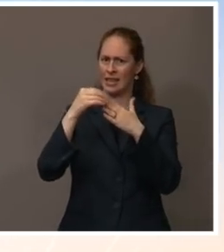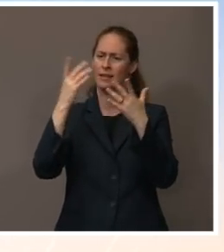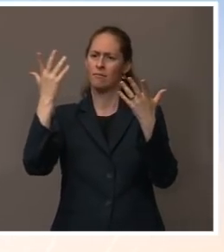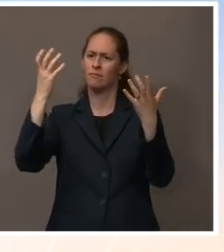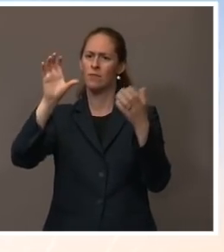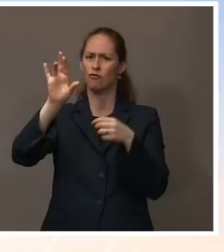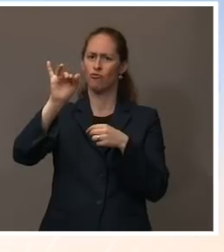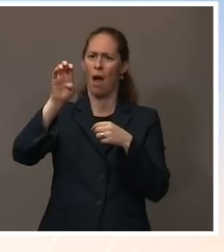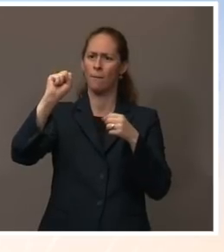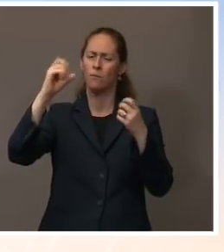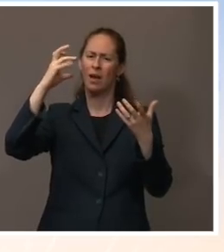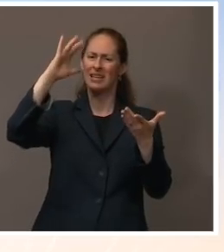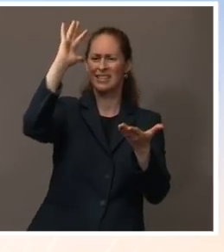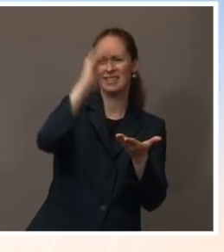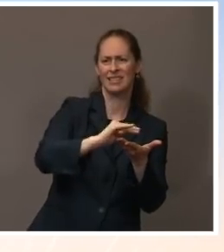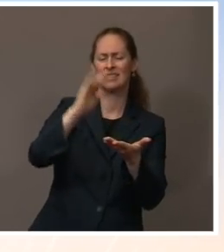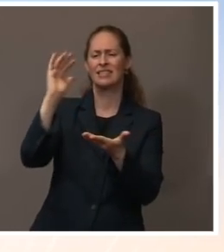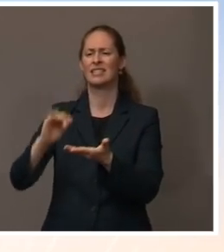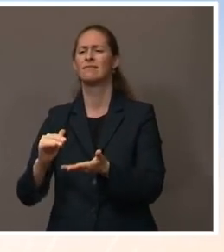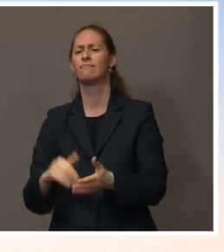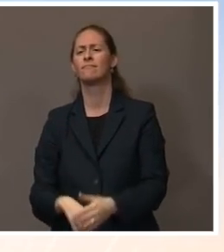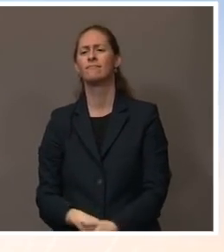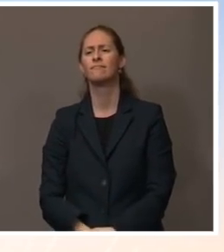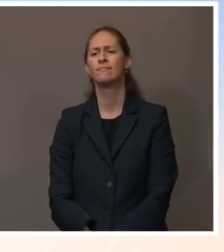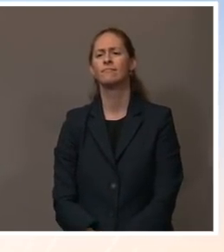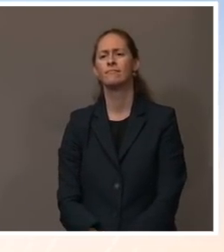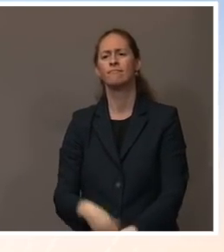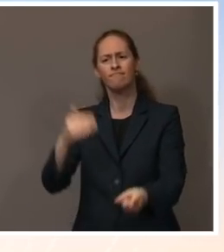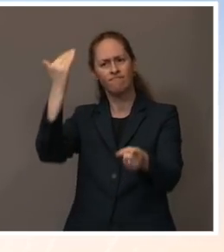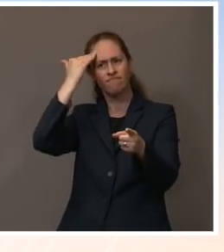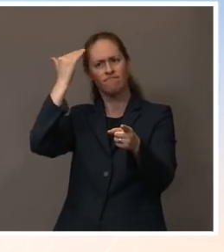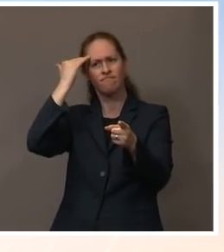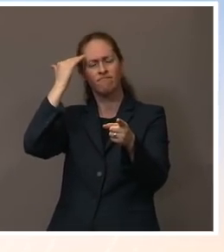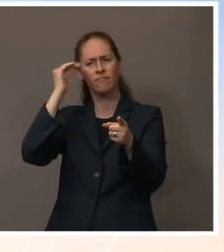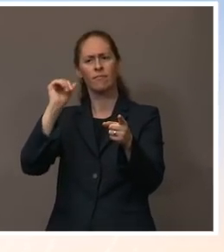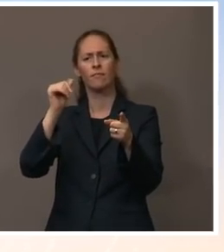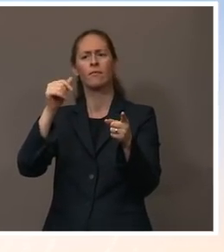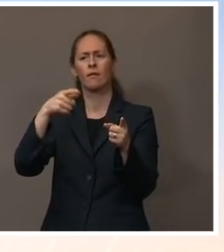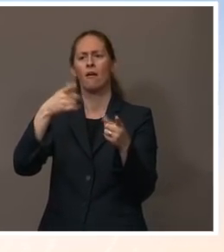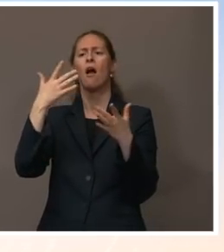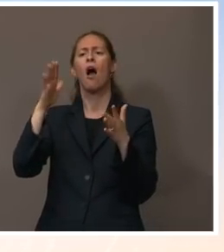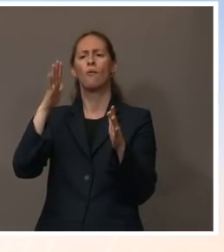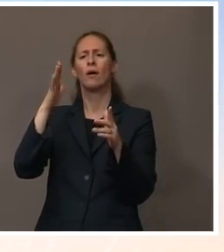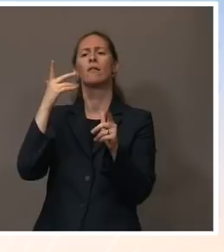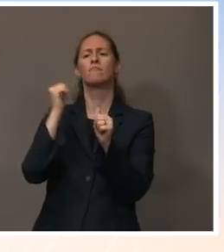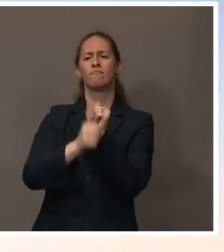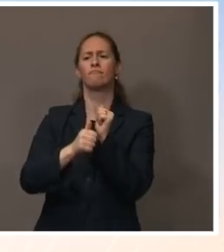And, as you know, April, there are laws that were in place: the Assault Weapons Ban, others that are no longer in place.